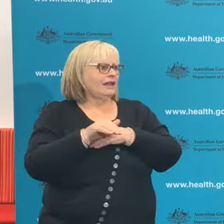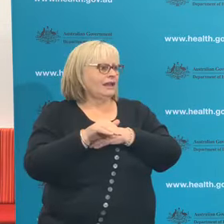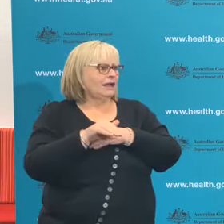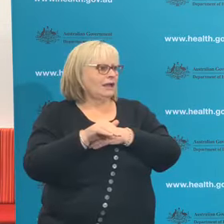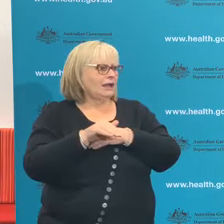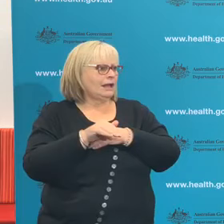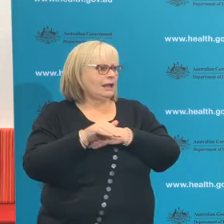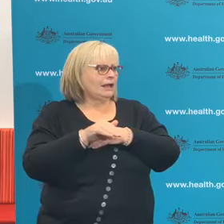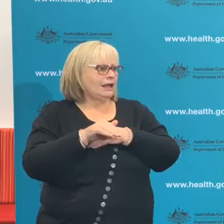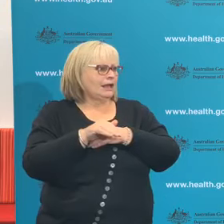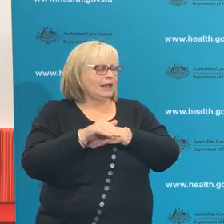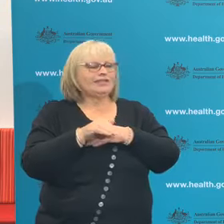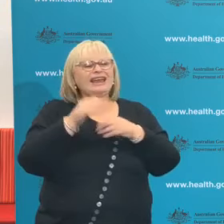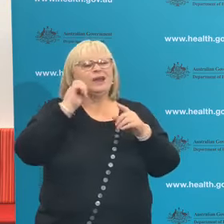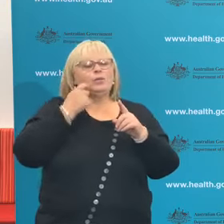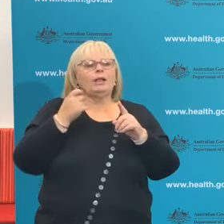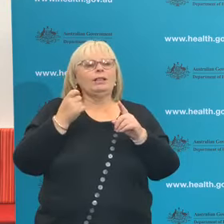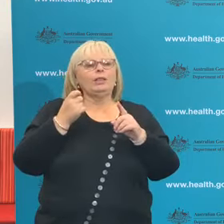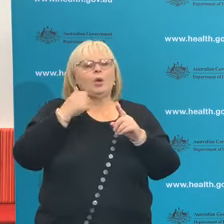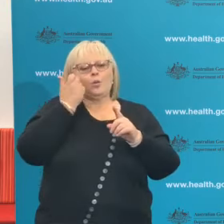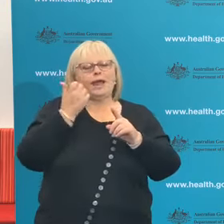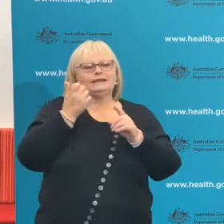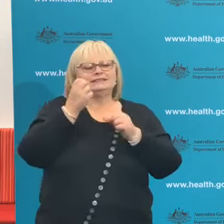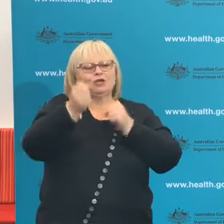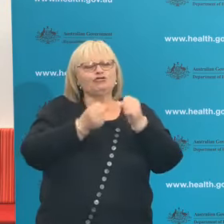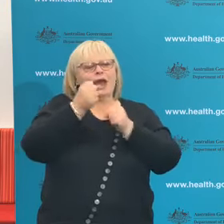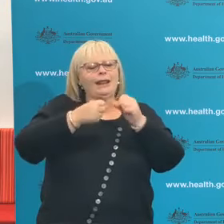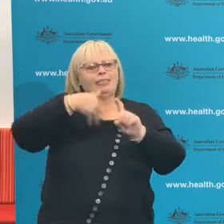running in the background, what kind of things are you doing to stop things